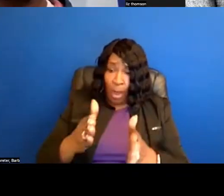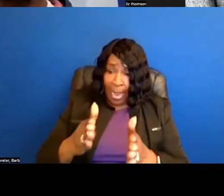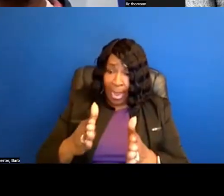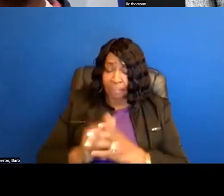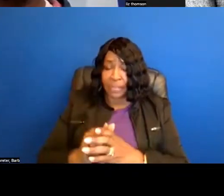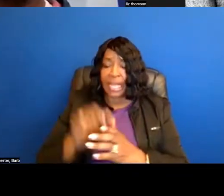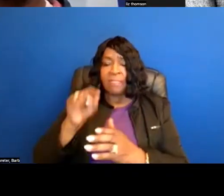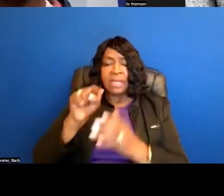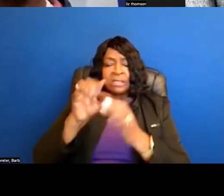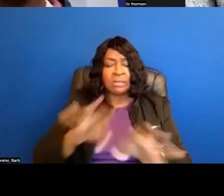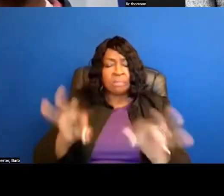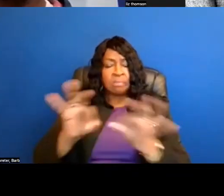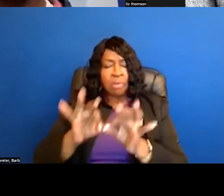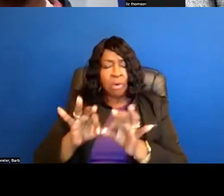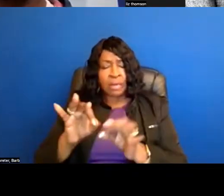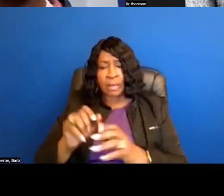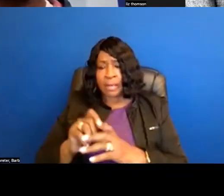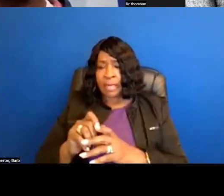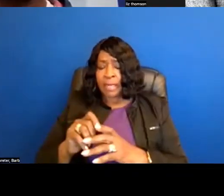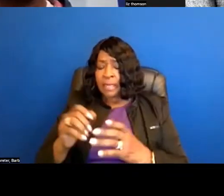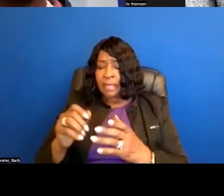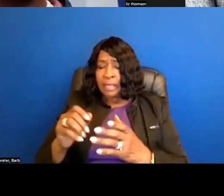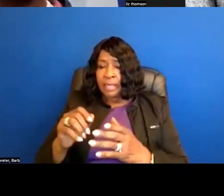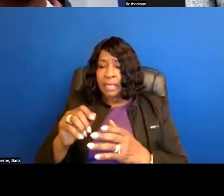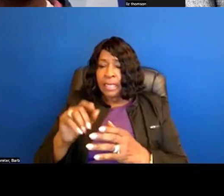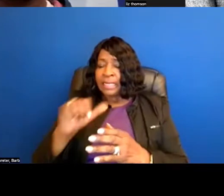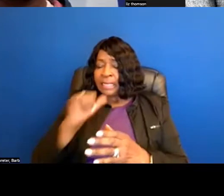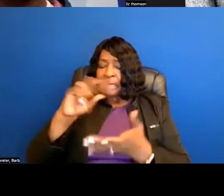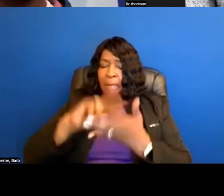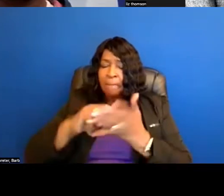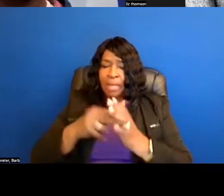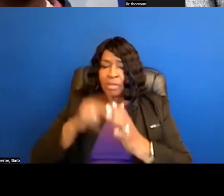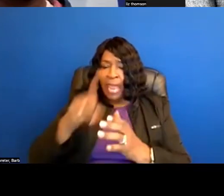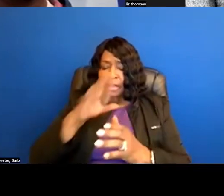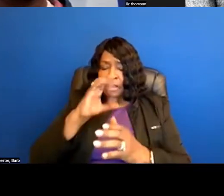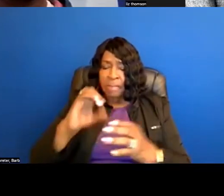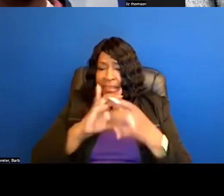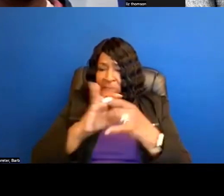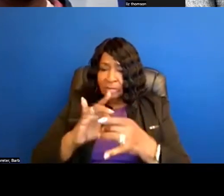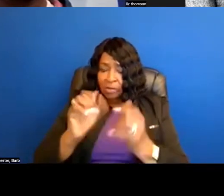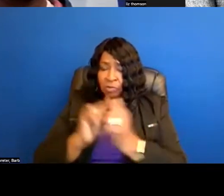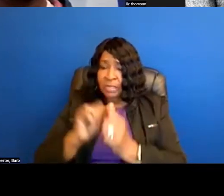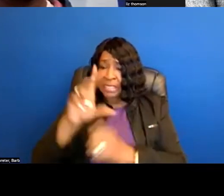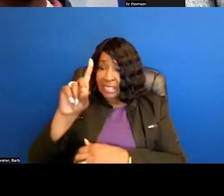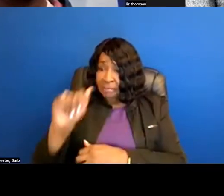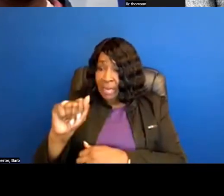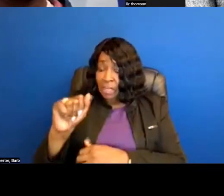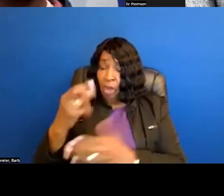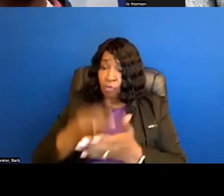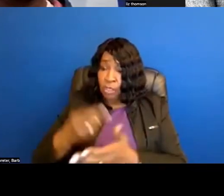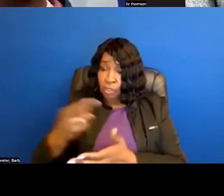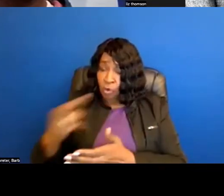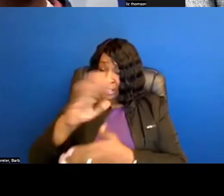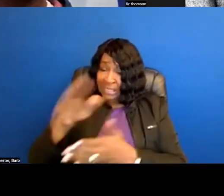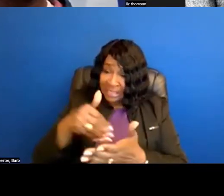so it didn't necessarily mean that they had to be affiliated with the disability resource center, right? That had nothing to do.